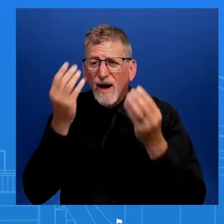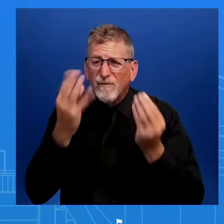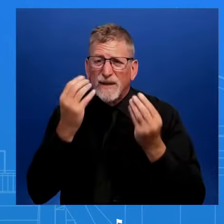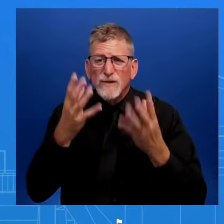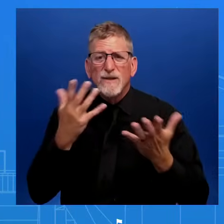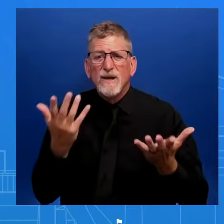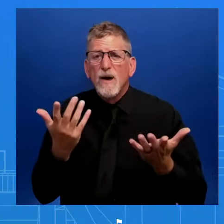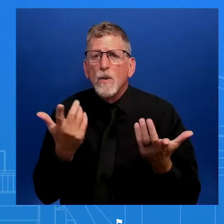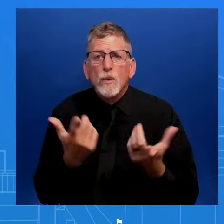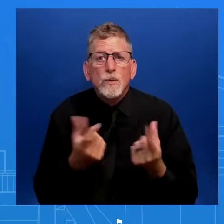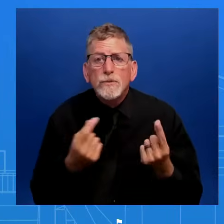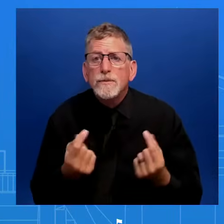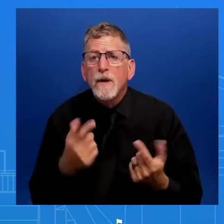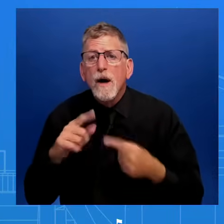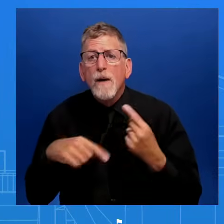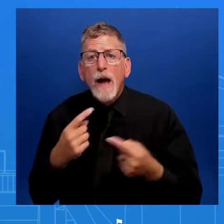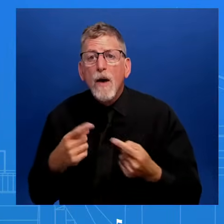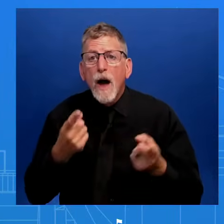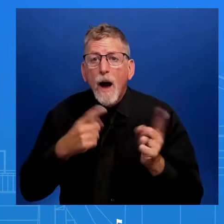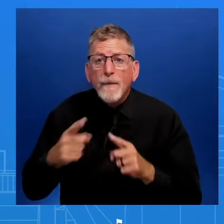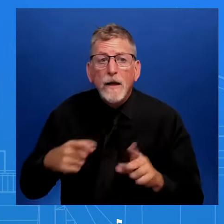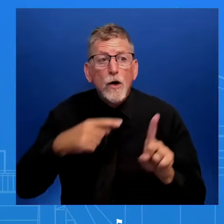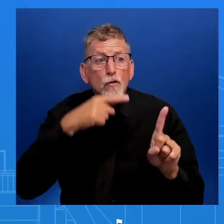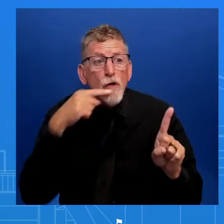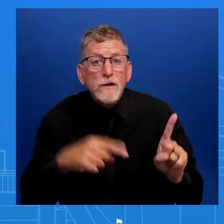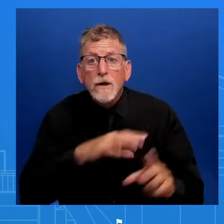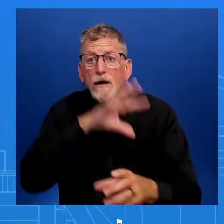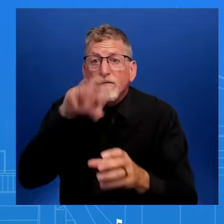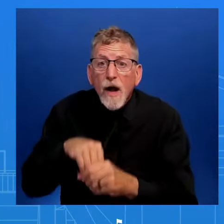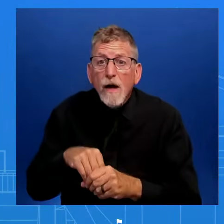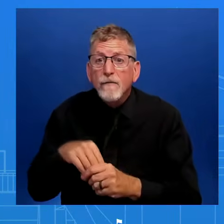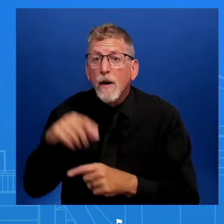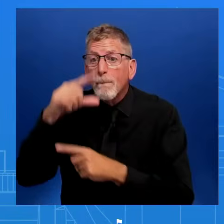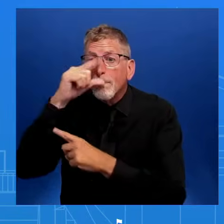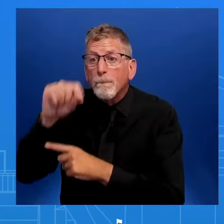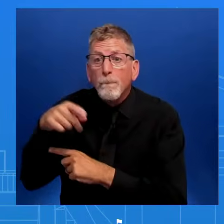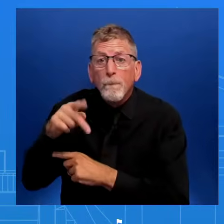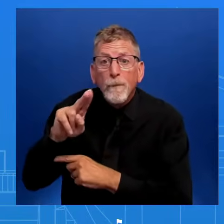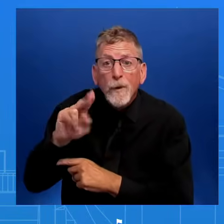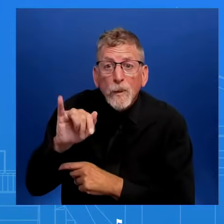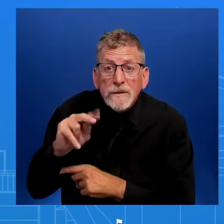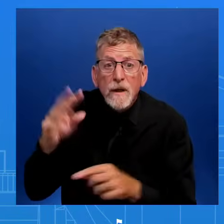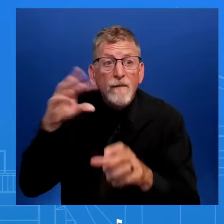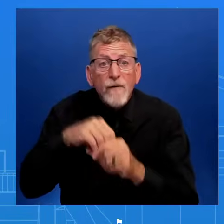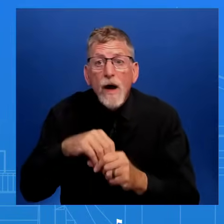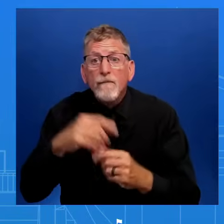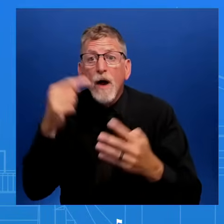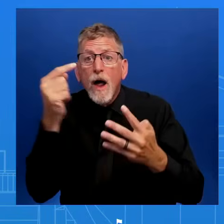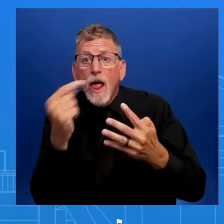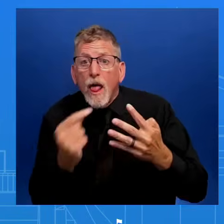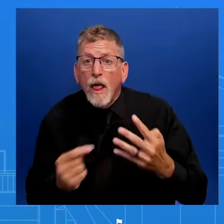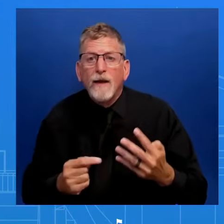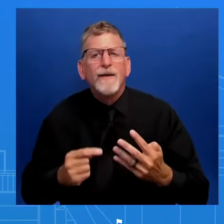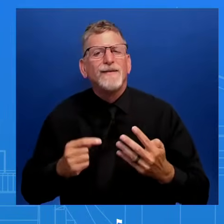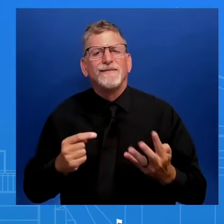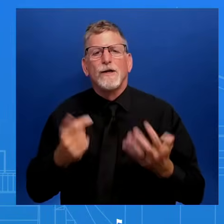That is important. That is critical. Of course, the President is always going to take steps to move forward as he sees crimate --